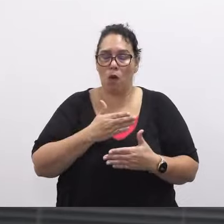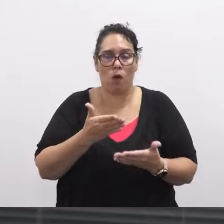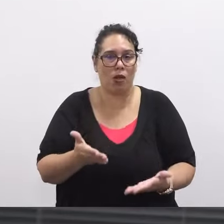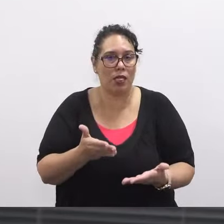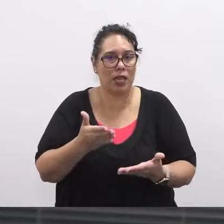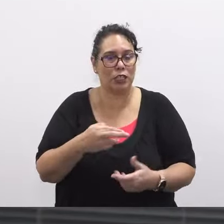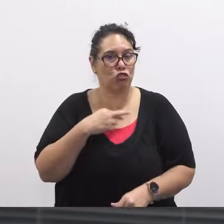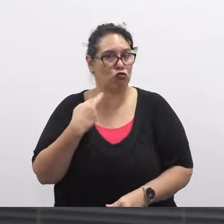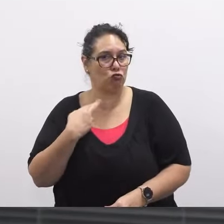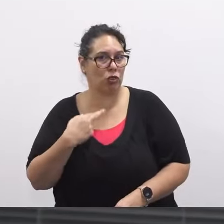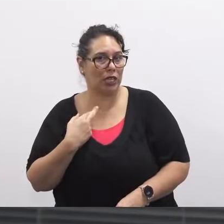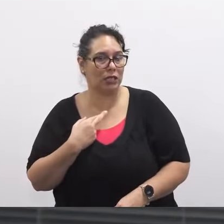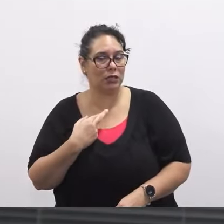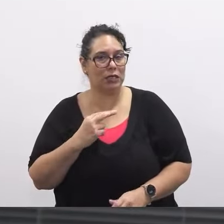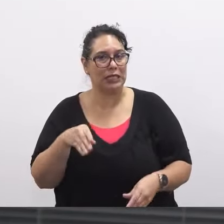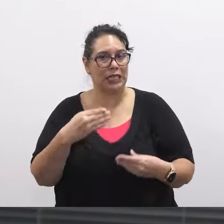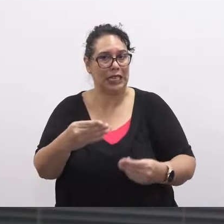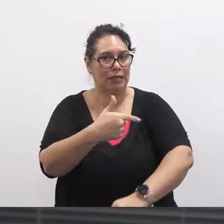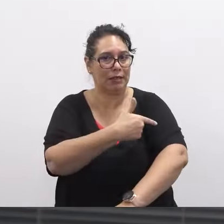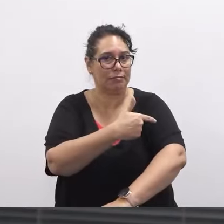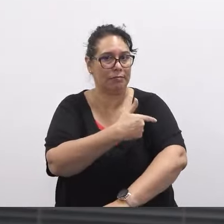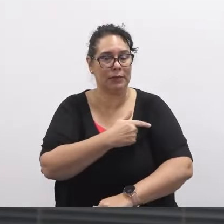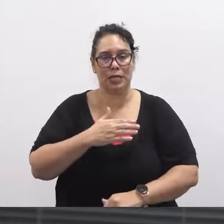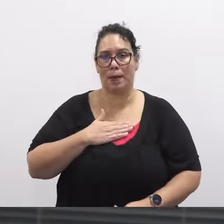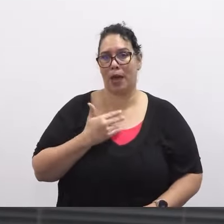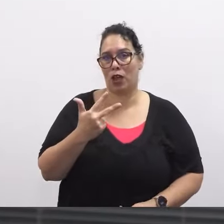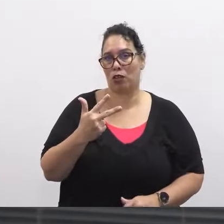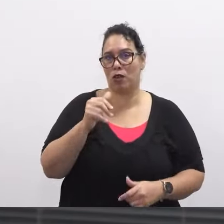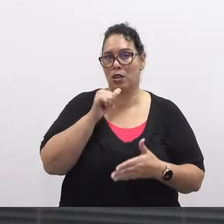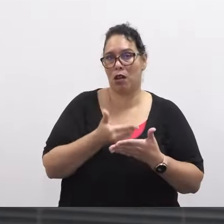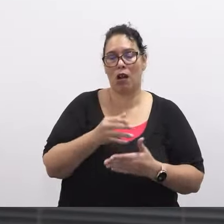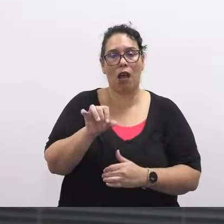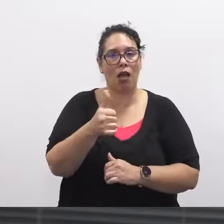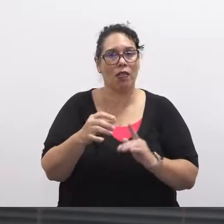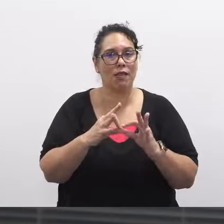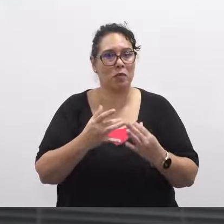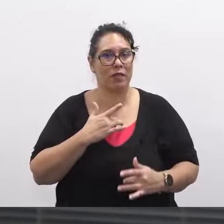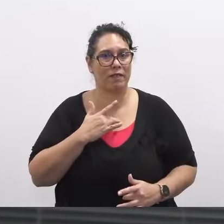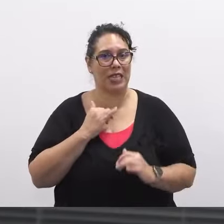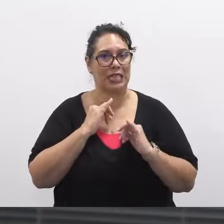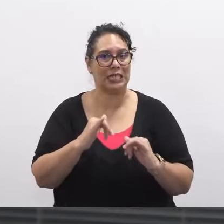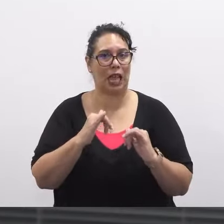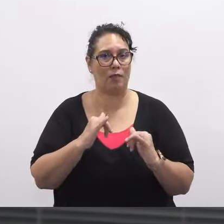to my three daughters, that there are many other families who feel the same way. Public school is supposed to be available